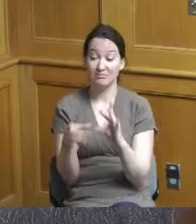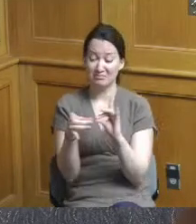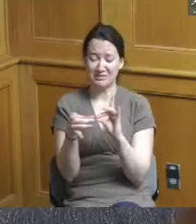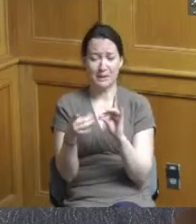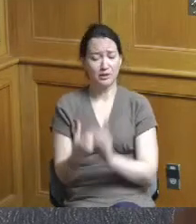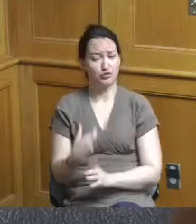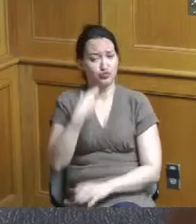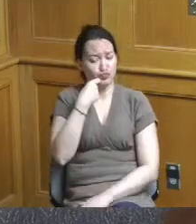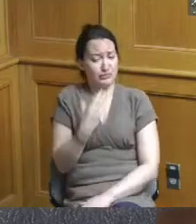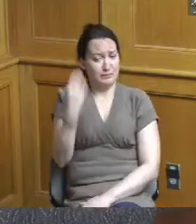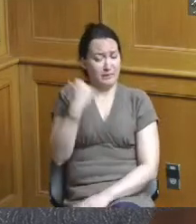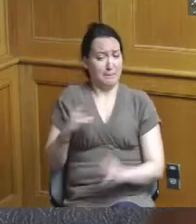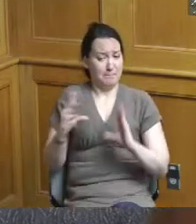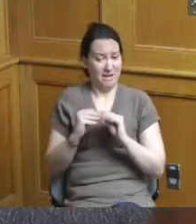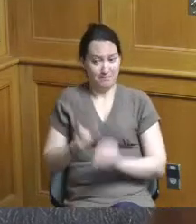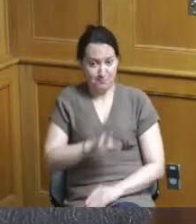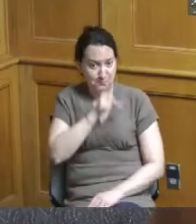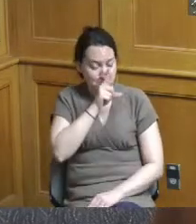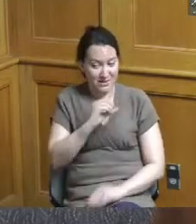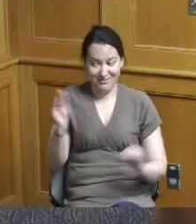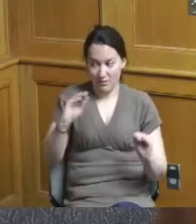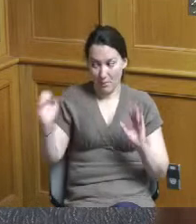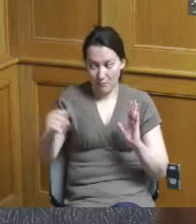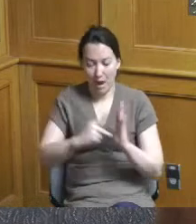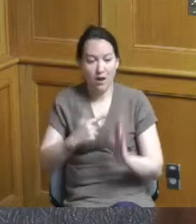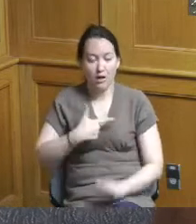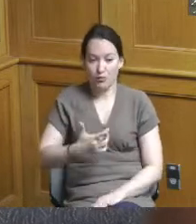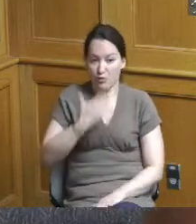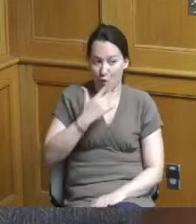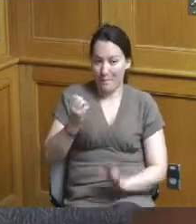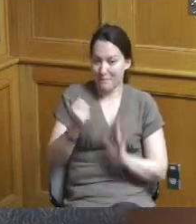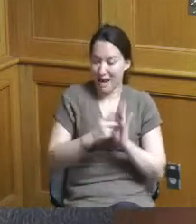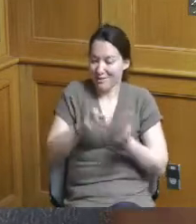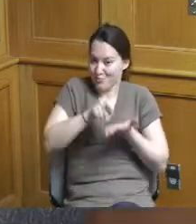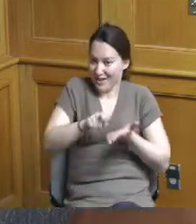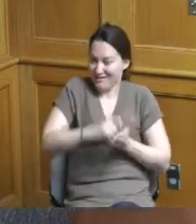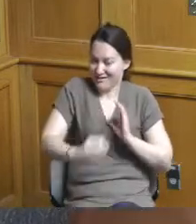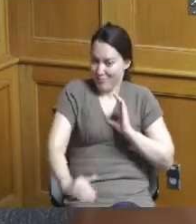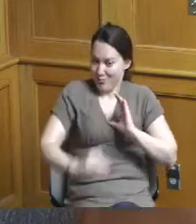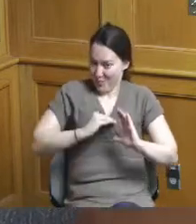last meeting I never got anything back I'd like to get something back in writing it was said as we go